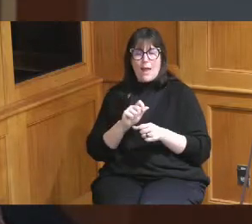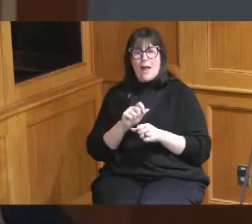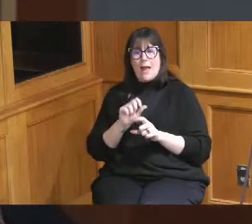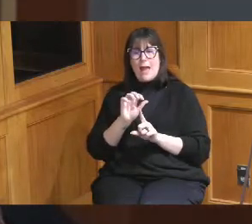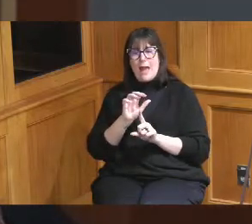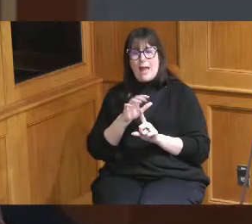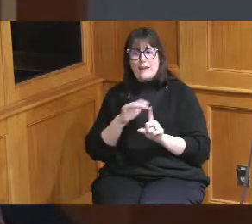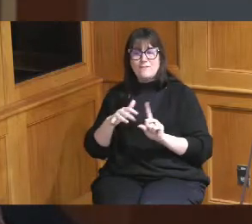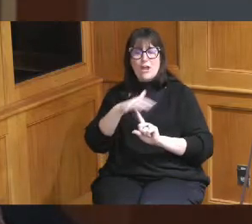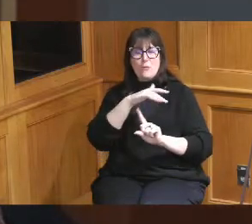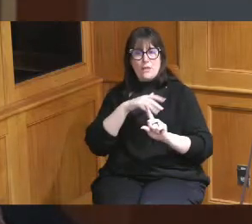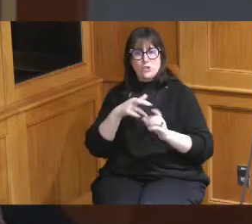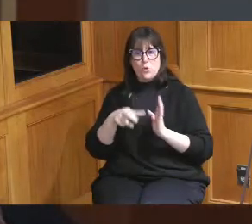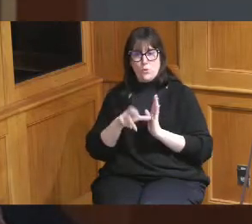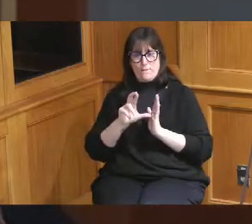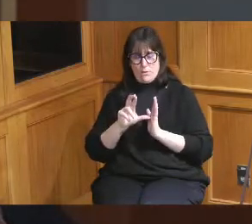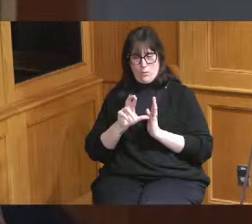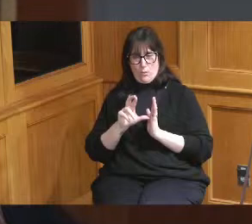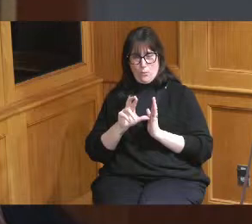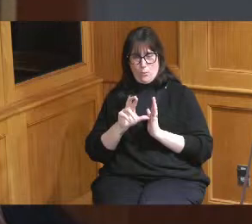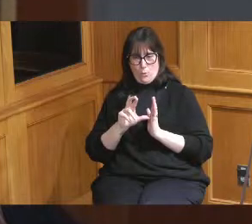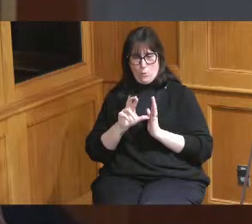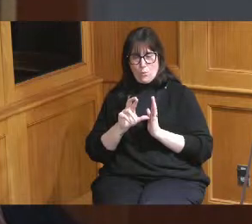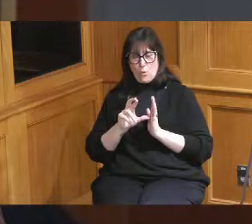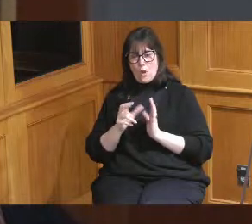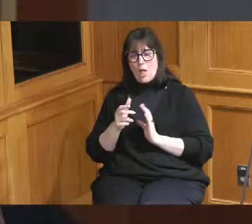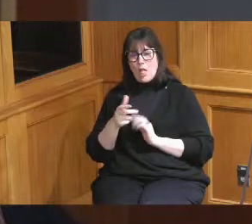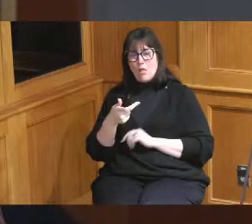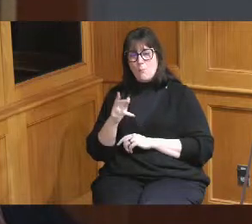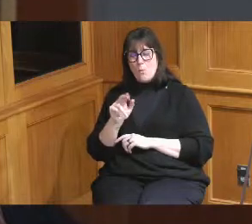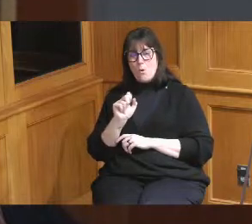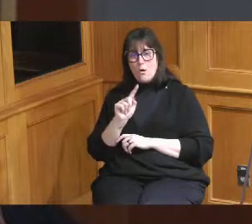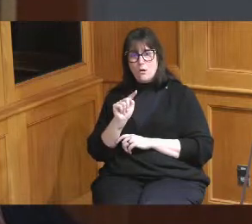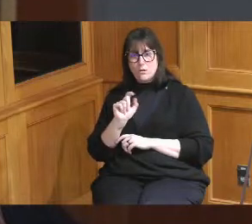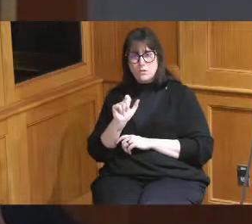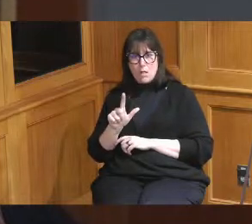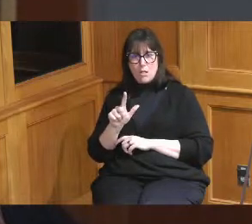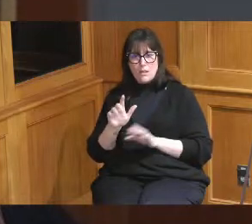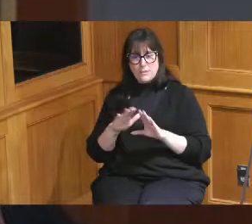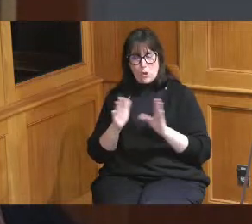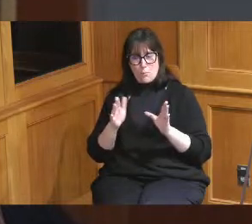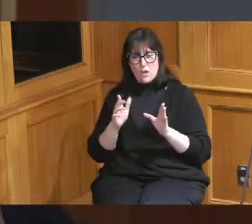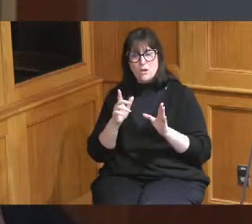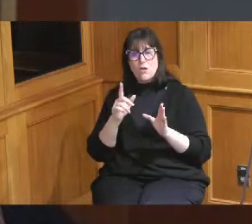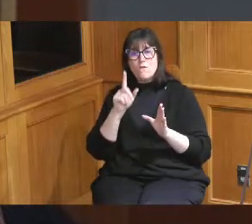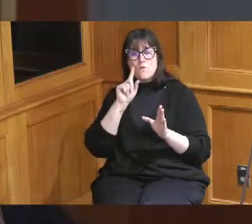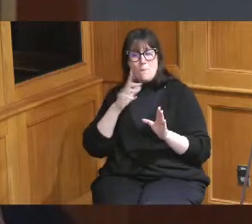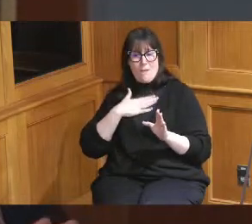Region 5 the grant portal is open and so I think from an emergency management perspective based on